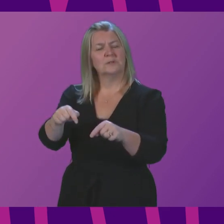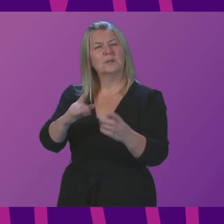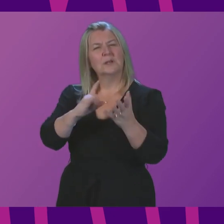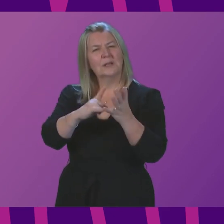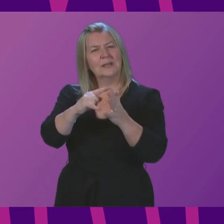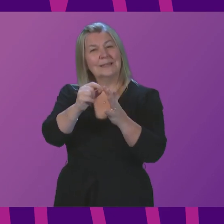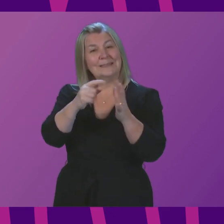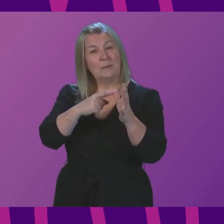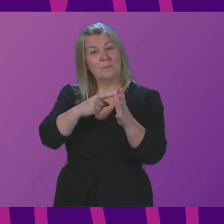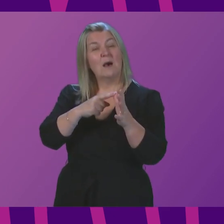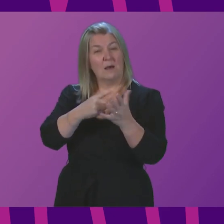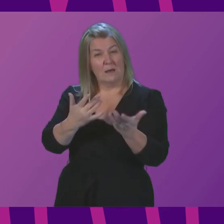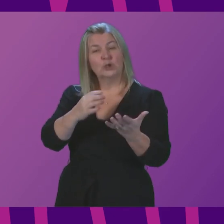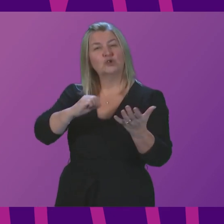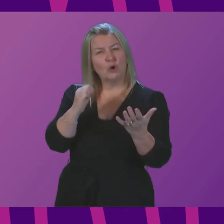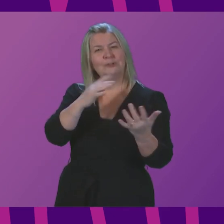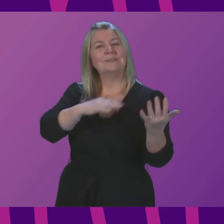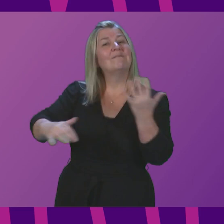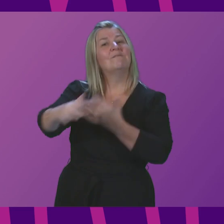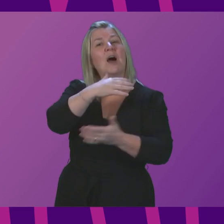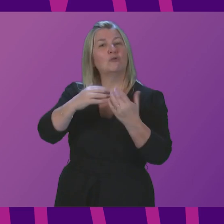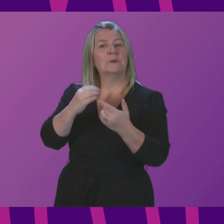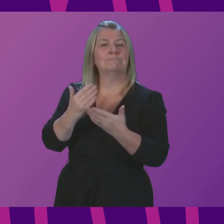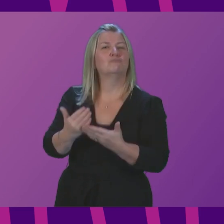Protection Agency investigation uncovering the single largest illegal export of household